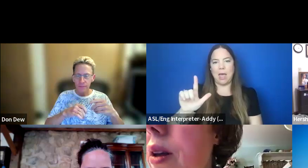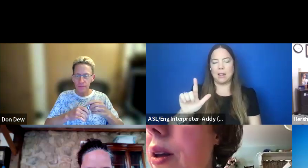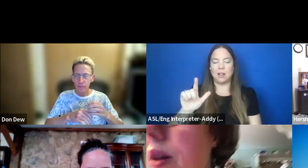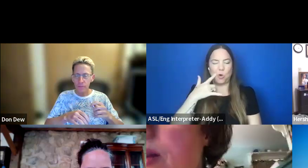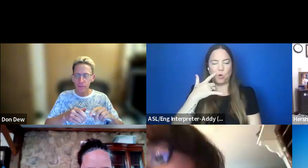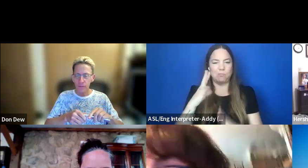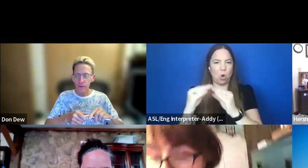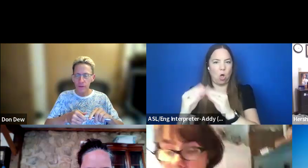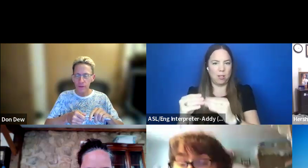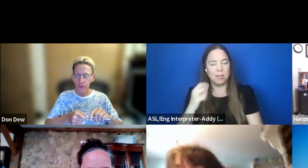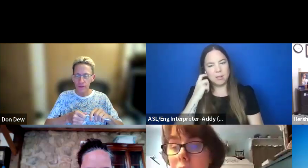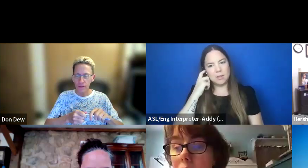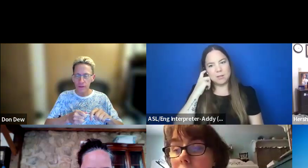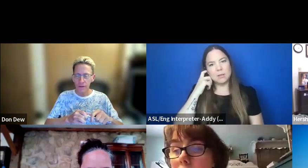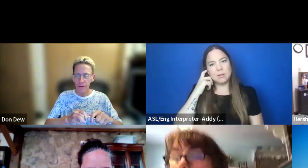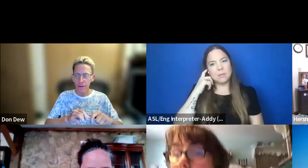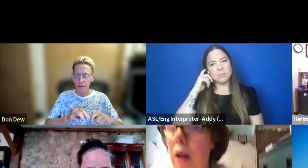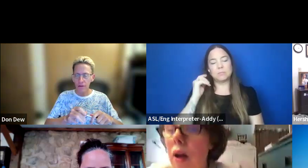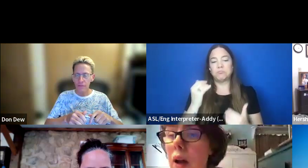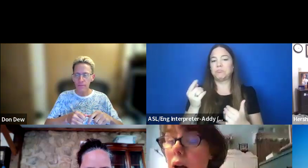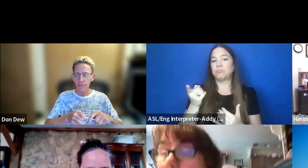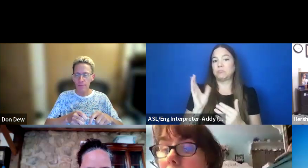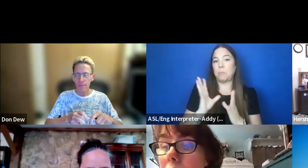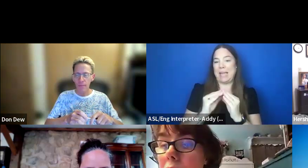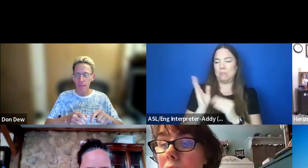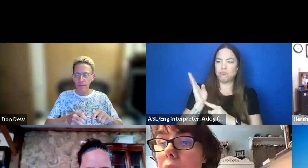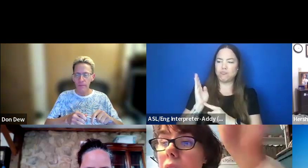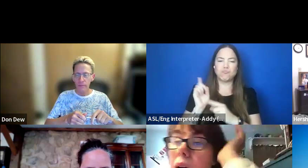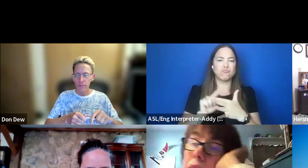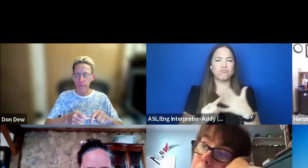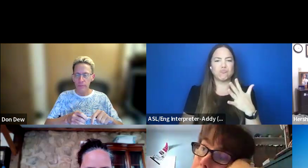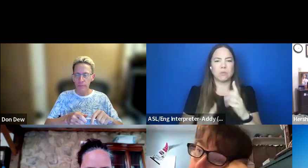Brooke Wilson: they presented on Brooke Wilson: a couple different things that I think